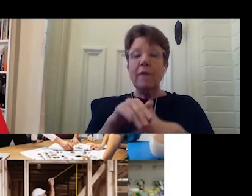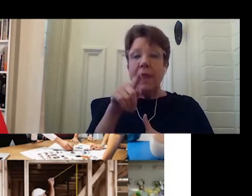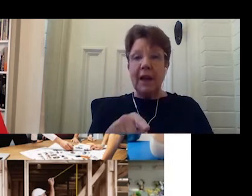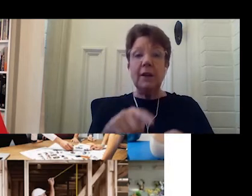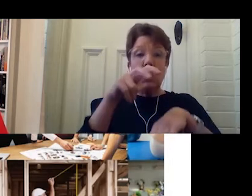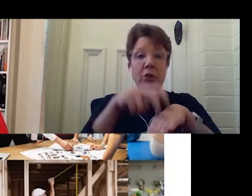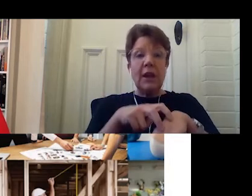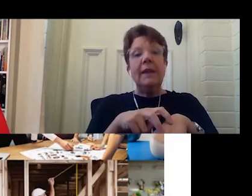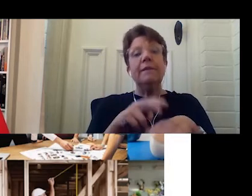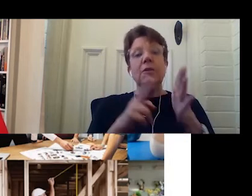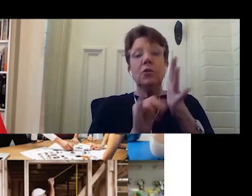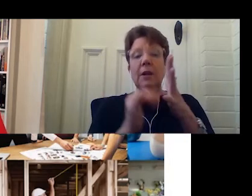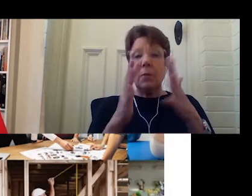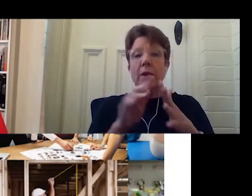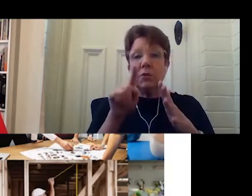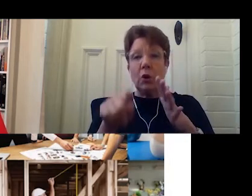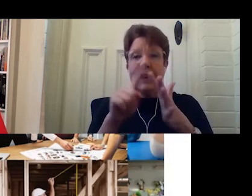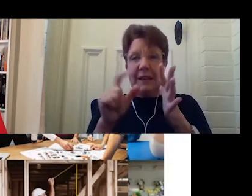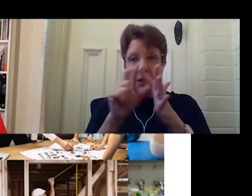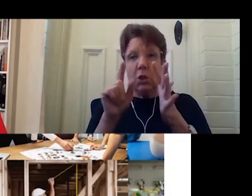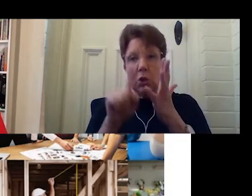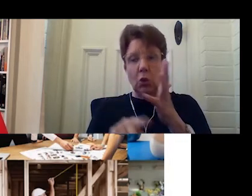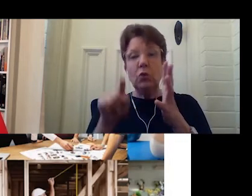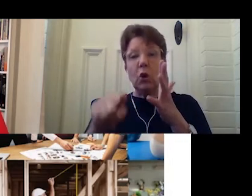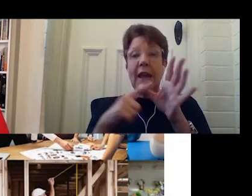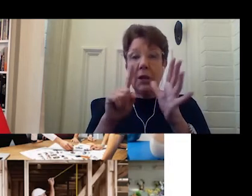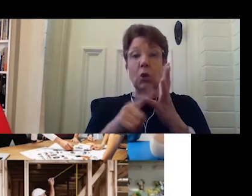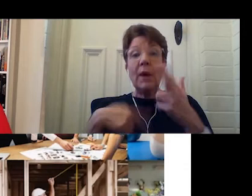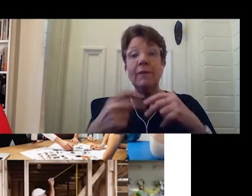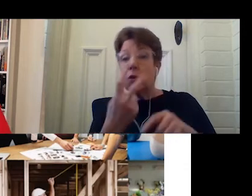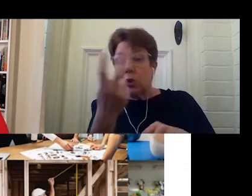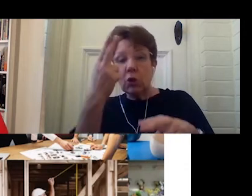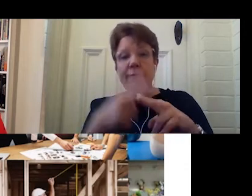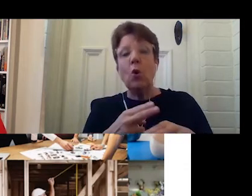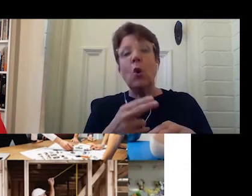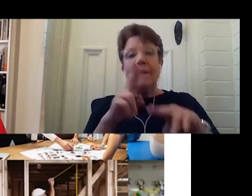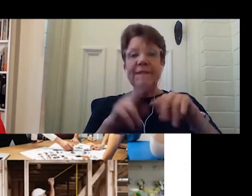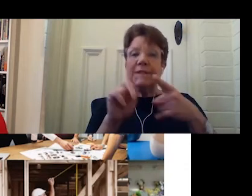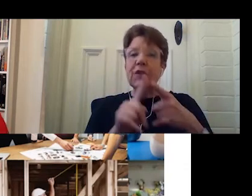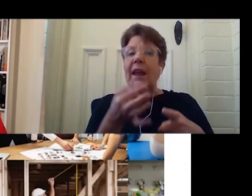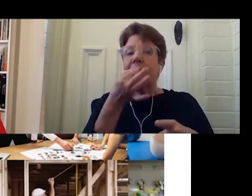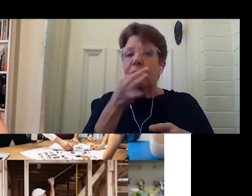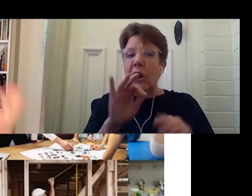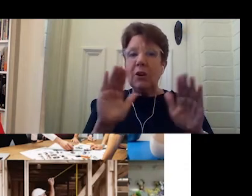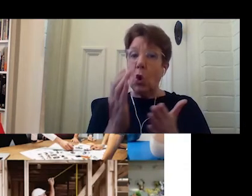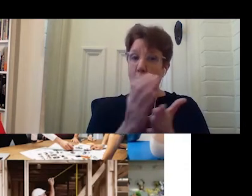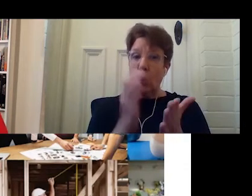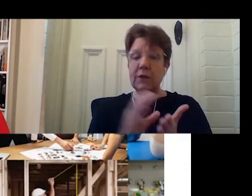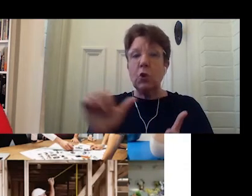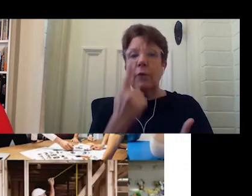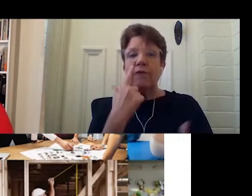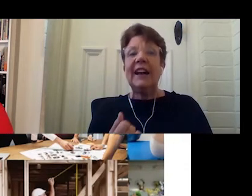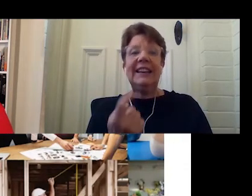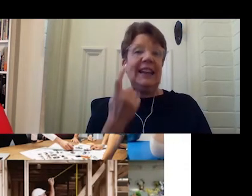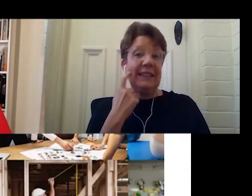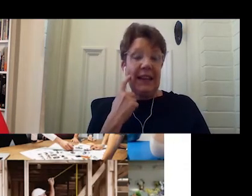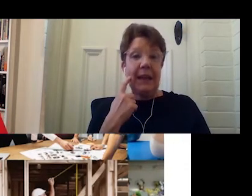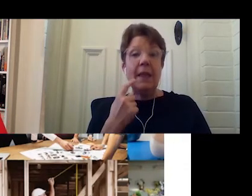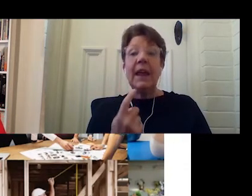TAFEnsw.edu.au. The final two recommendations I'm going to share